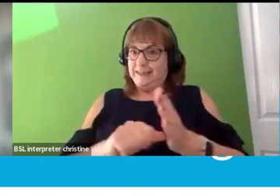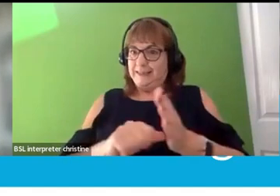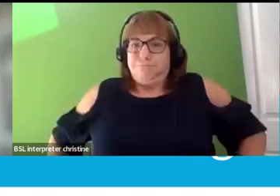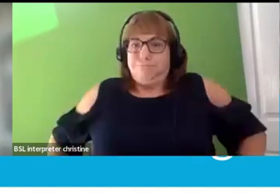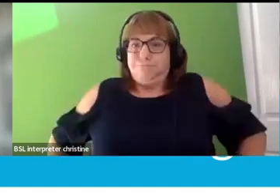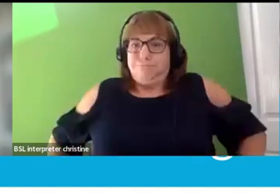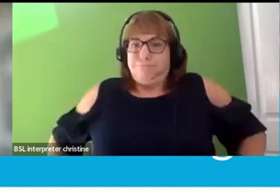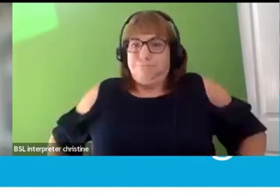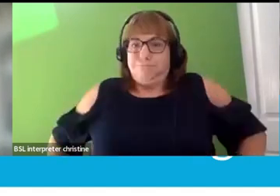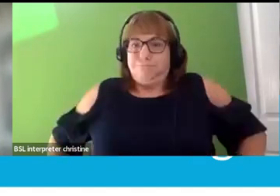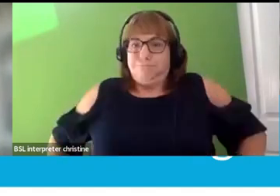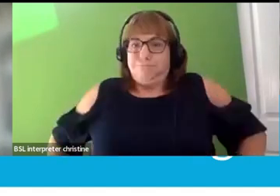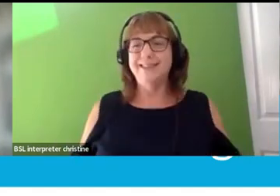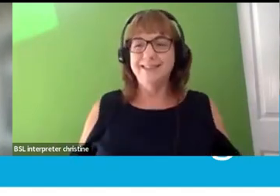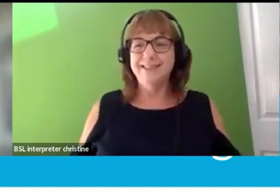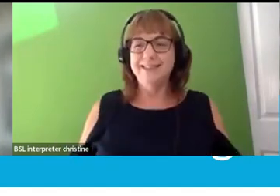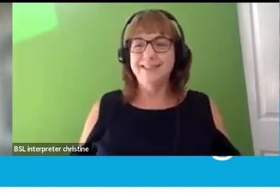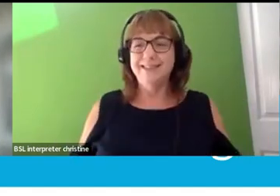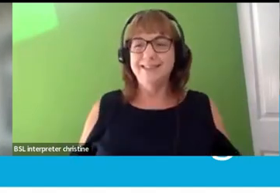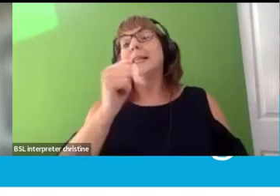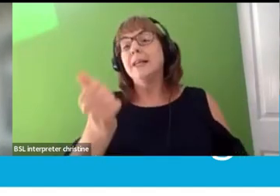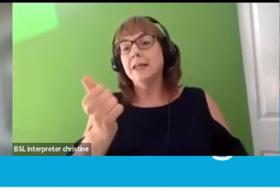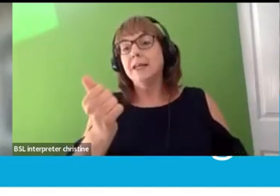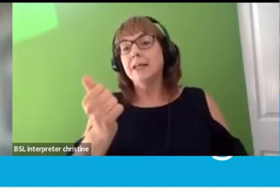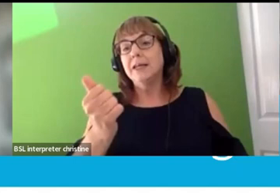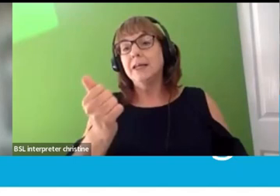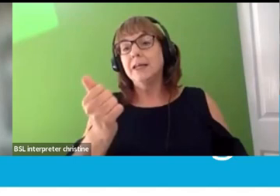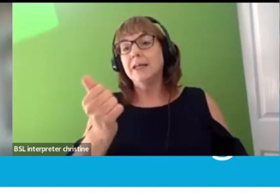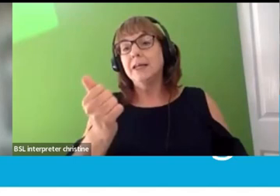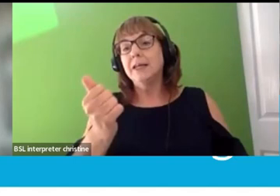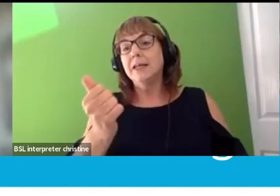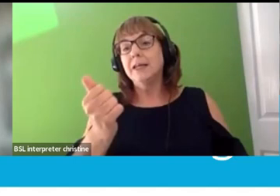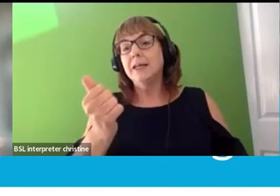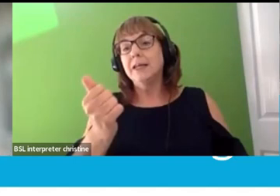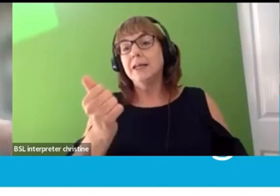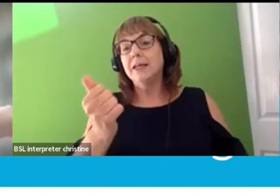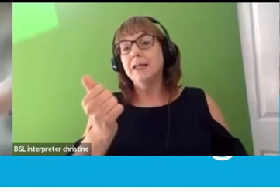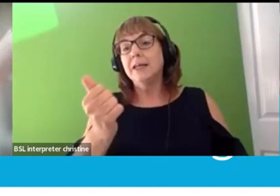Okay and then what I'd like you to do is just try this again, so using your two fingers see if you